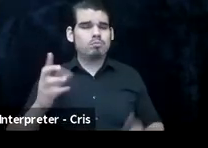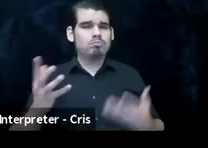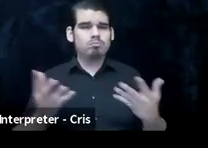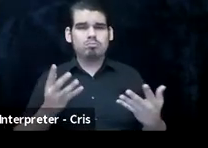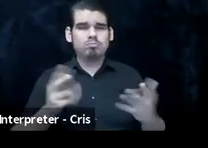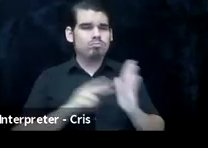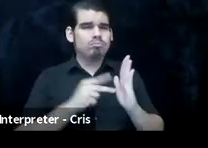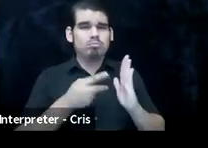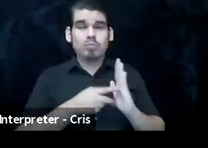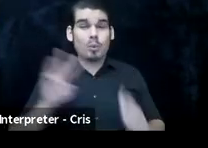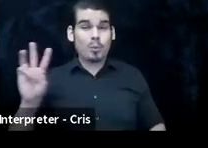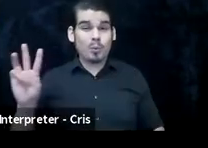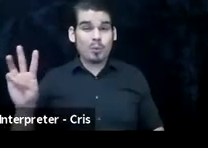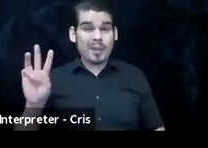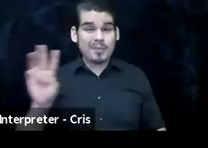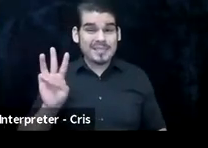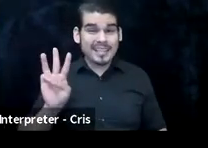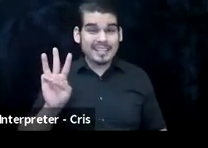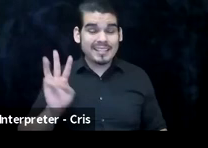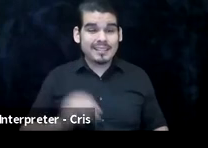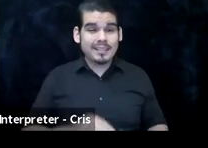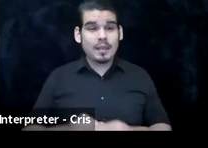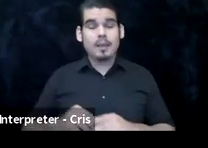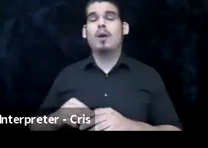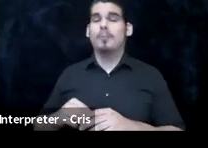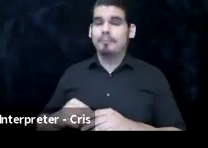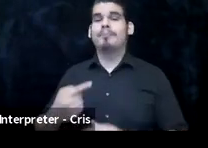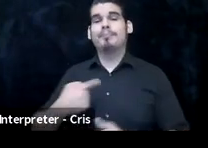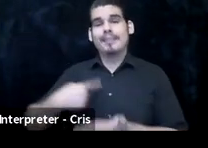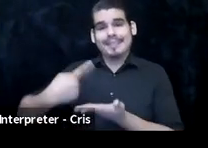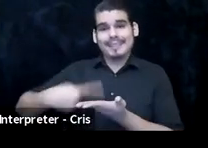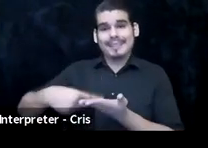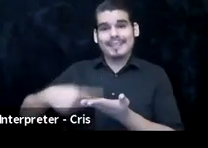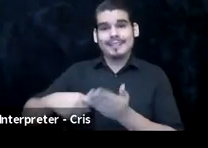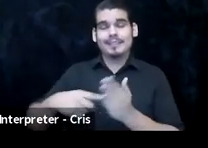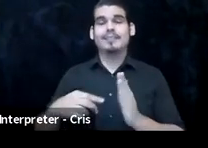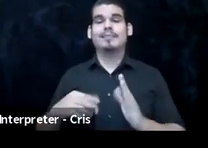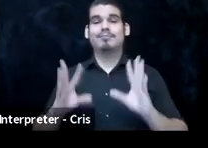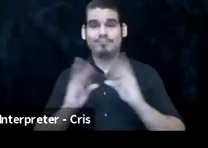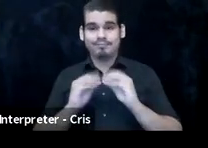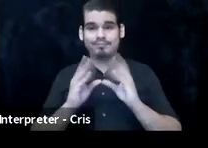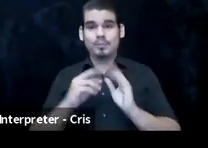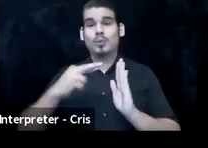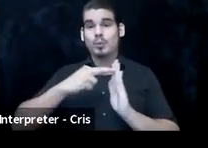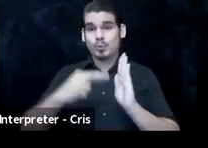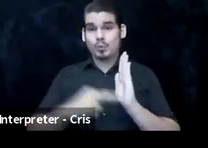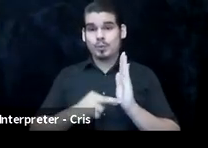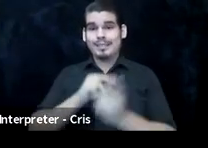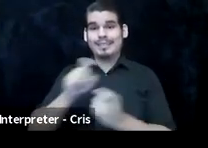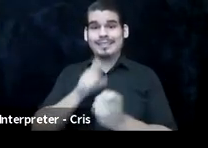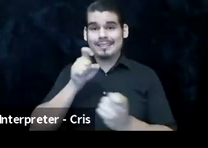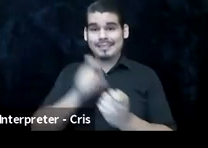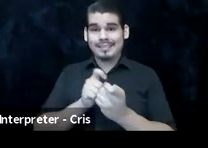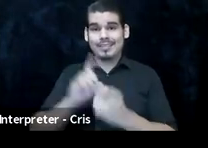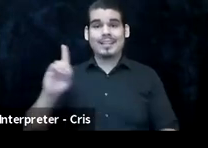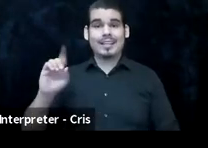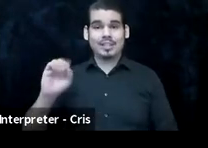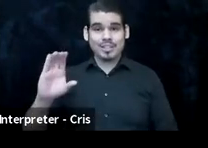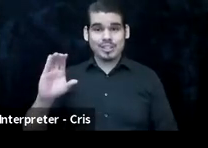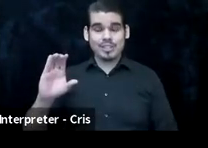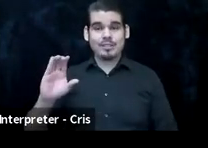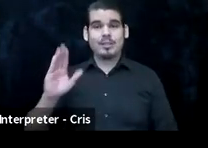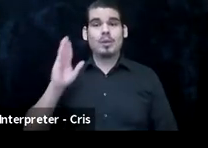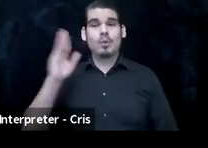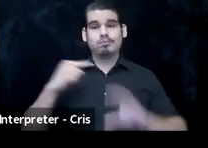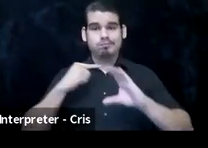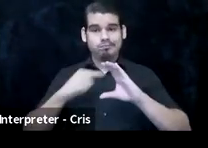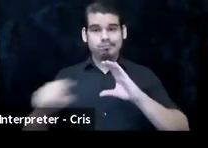Katherine Squire: So the poll everywhere, so I talked about the Convention girls it's a document that's going to go out on that document when it goes out the agenda, which is three days in advance.